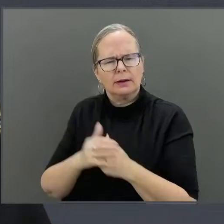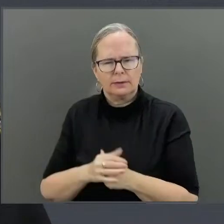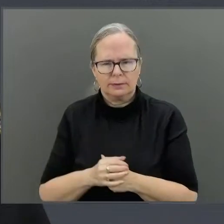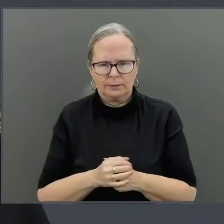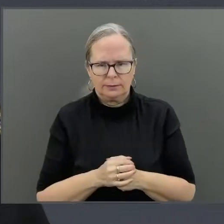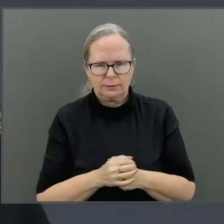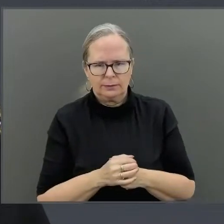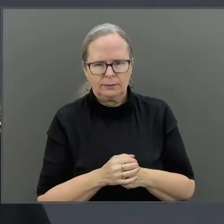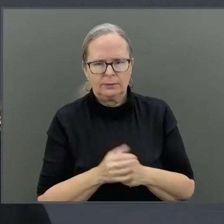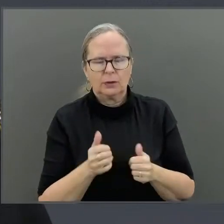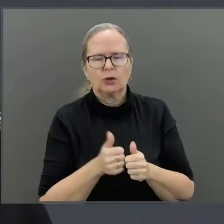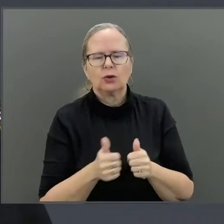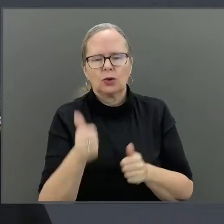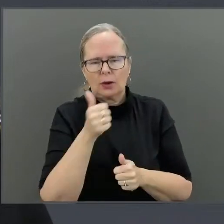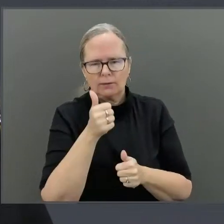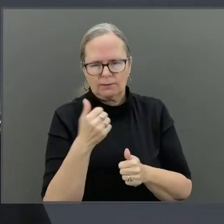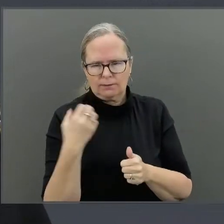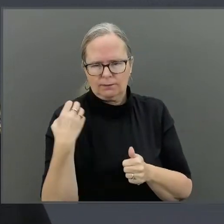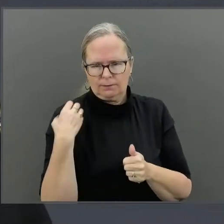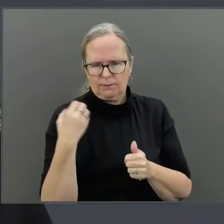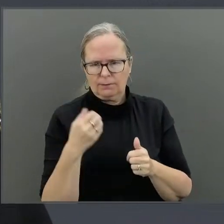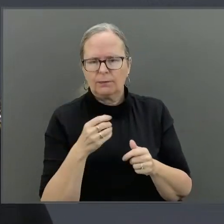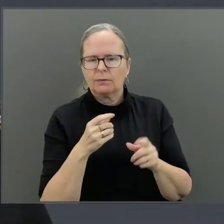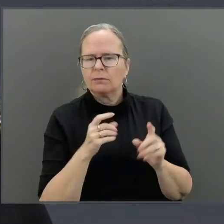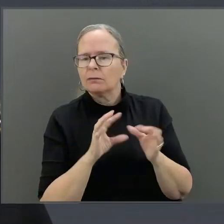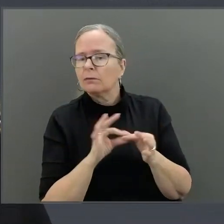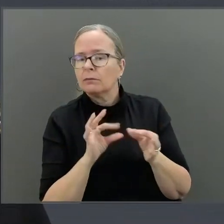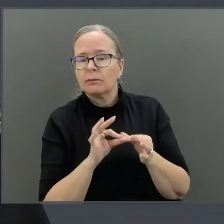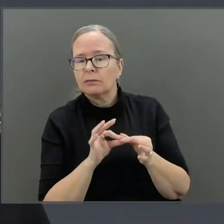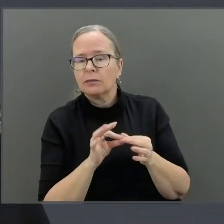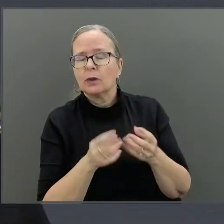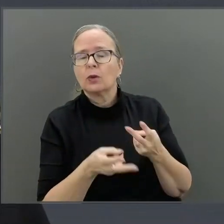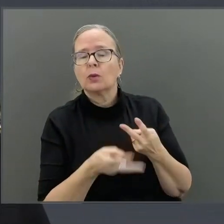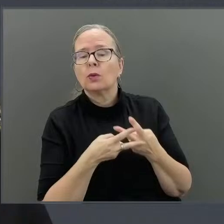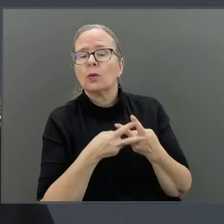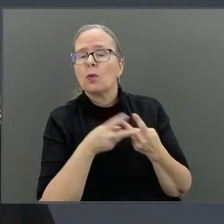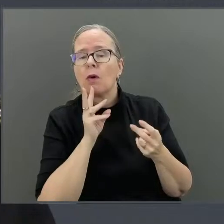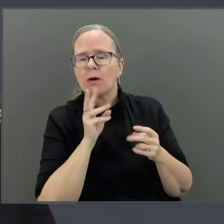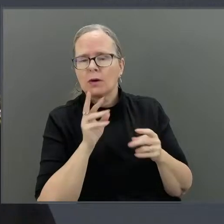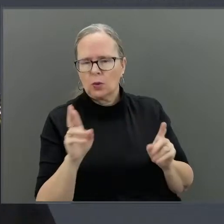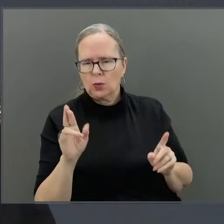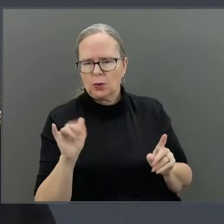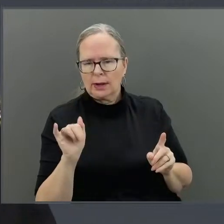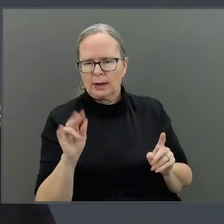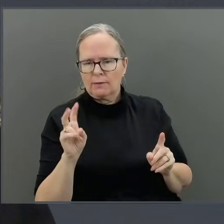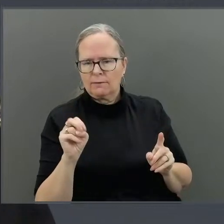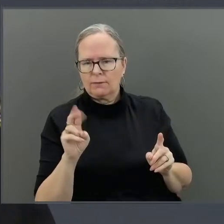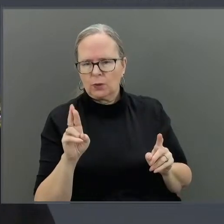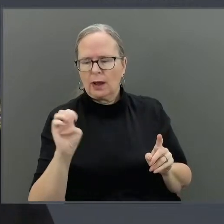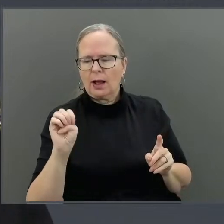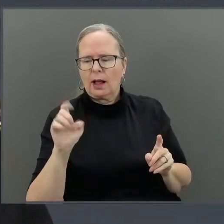the Elbow River and Through the elbow or through the Glenmore um Reservoir as for Upstream that is